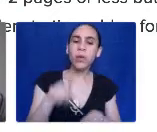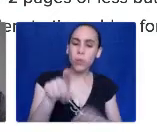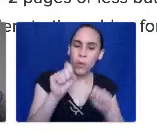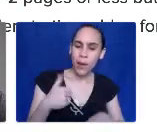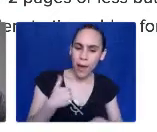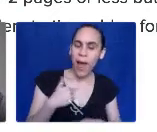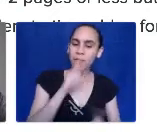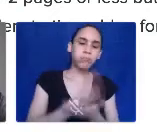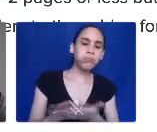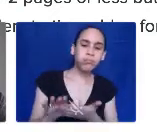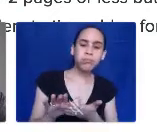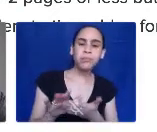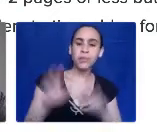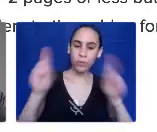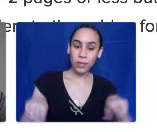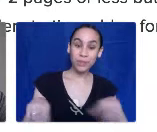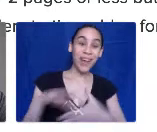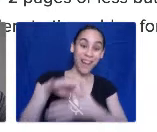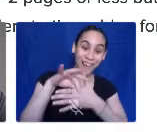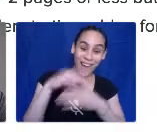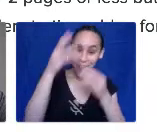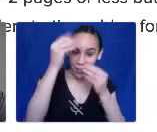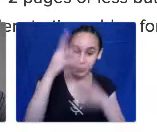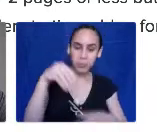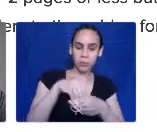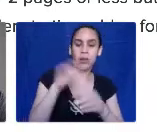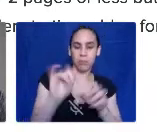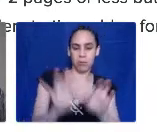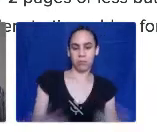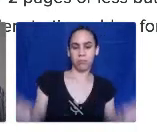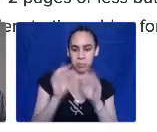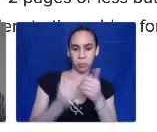it's the content that matters we're going to jump into that content um in a second um same thing for